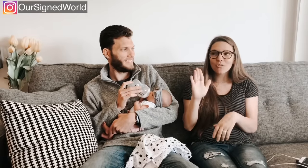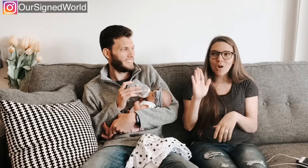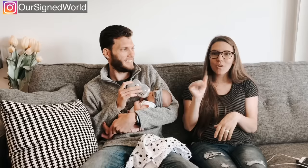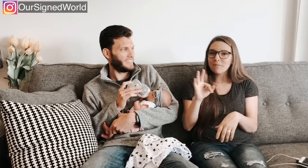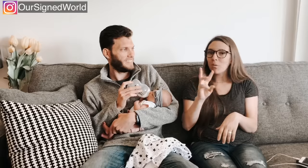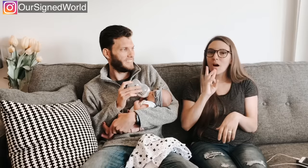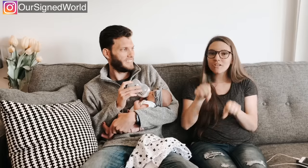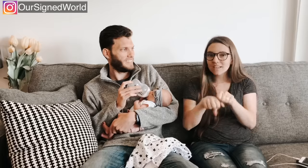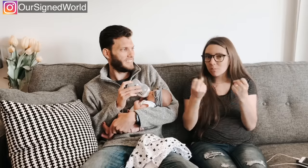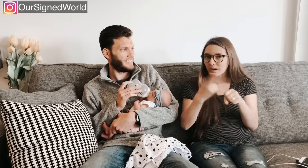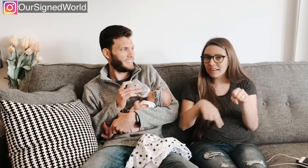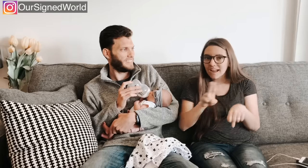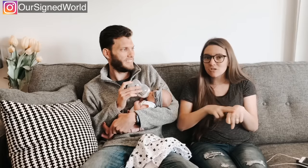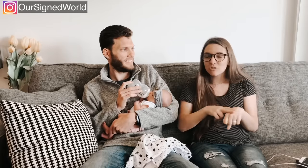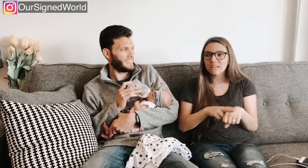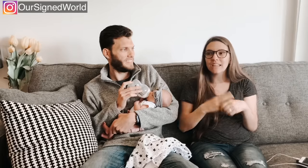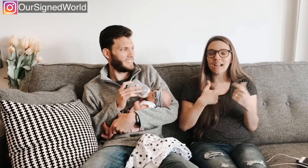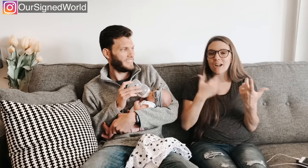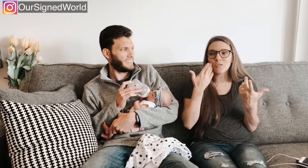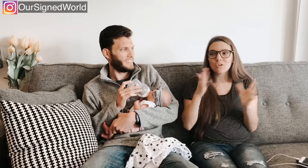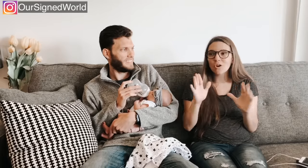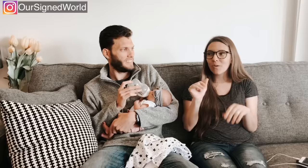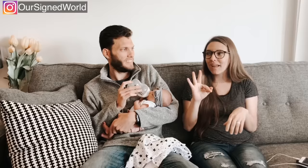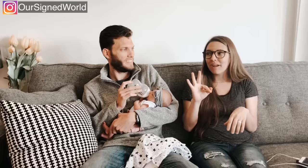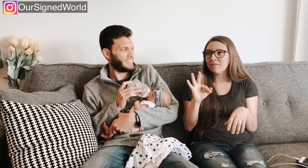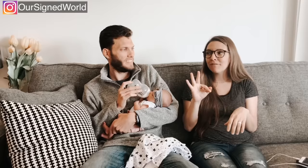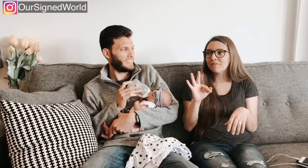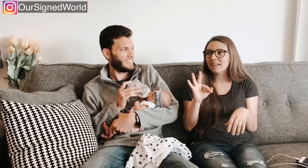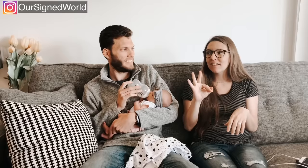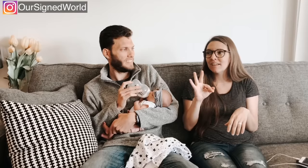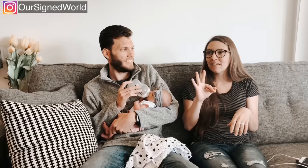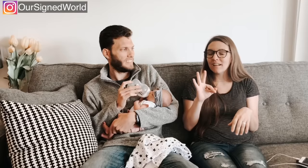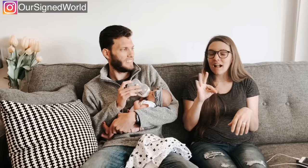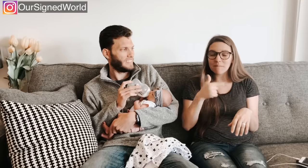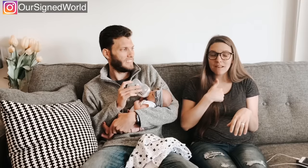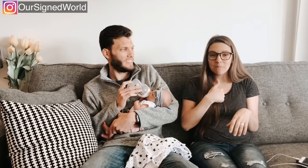know if my water is gonna break naturally. I don't know if I'm gonna be